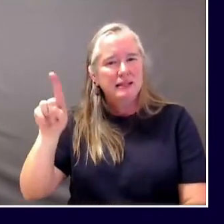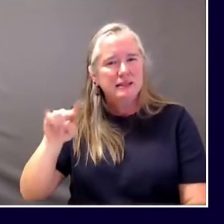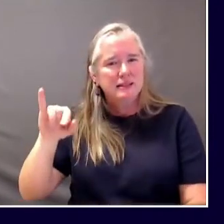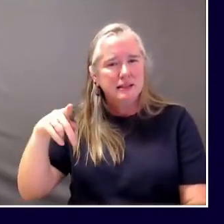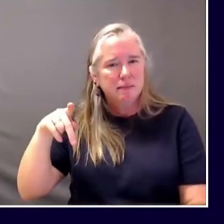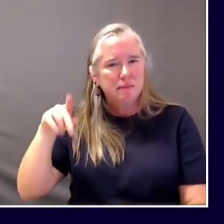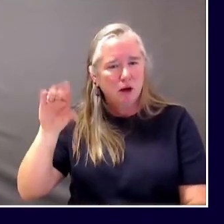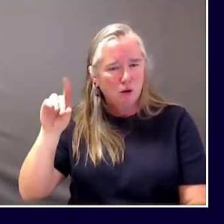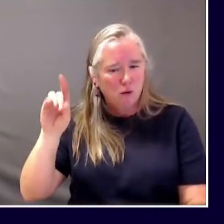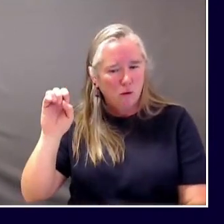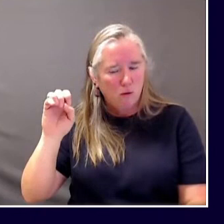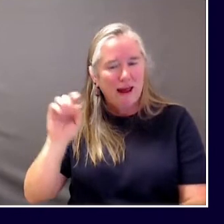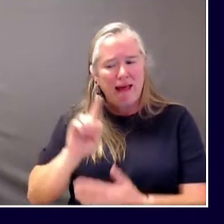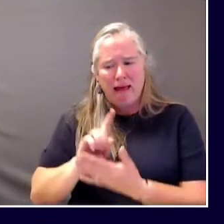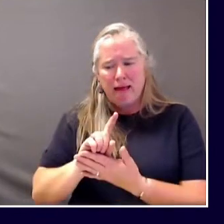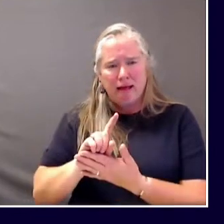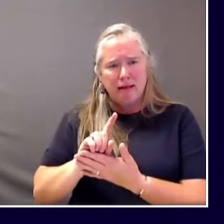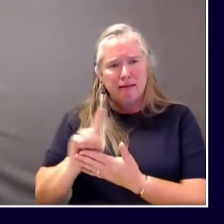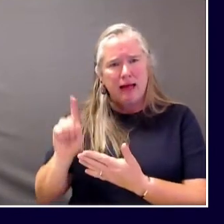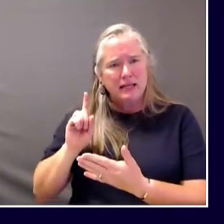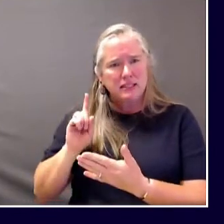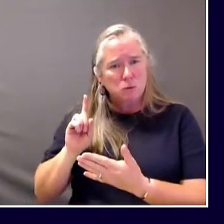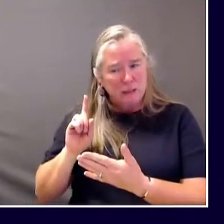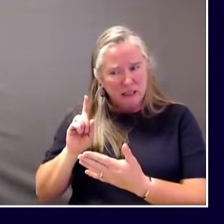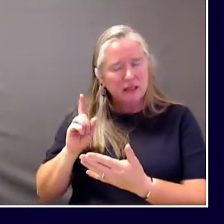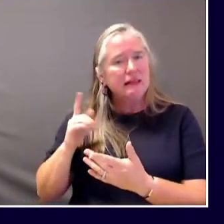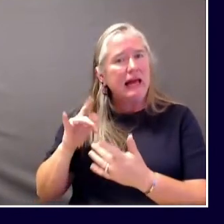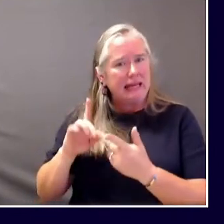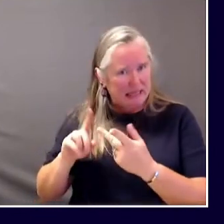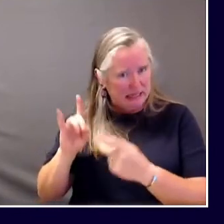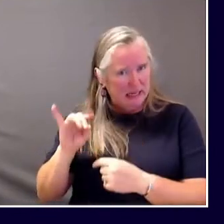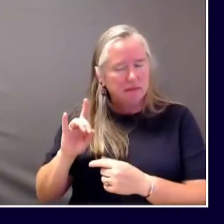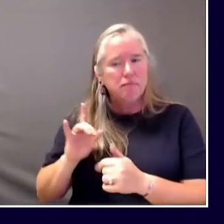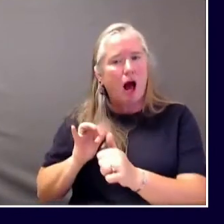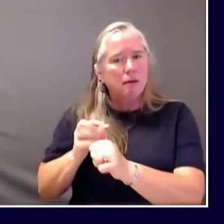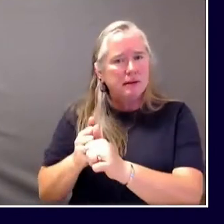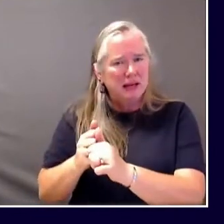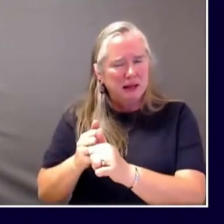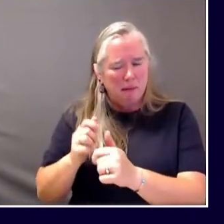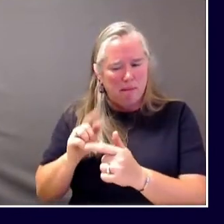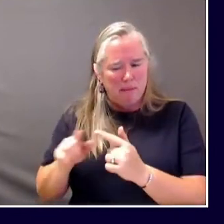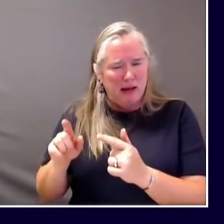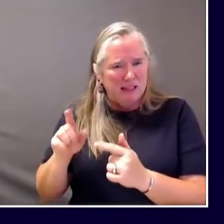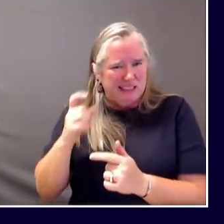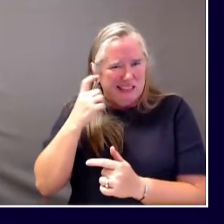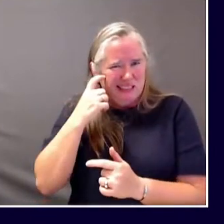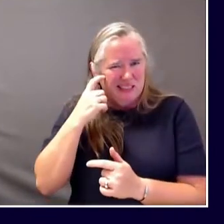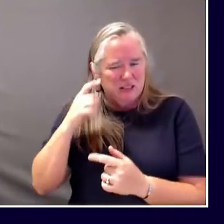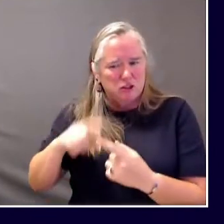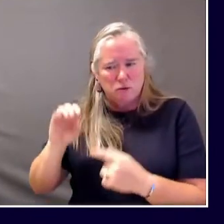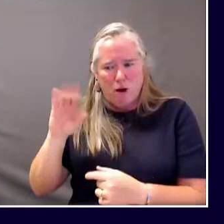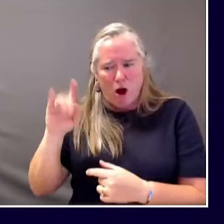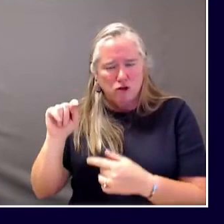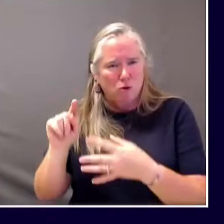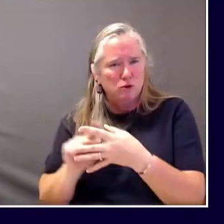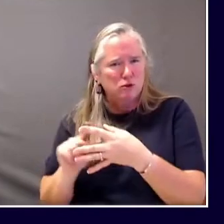only two October eighteenth which is right at the very